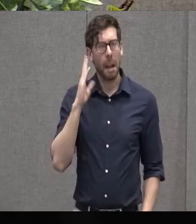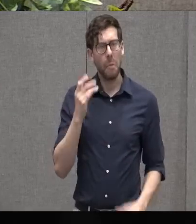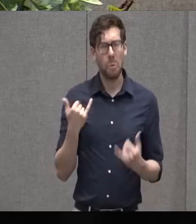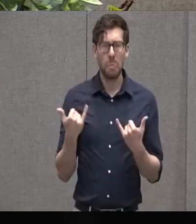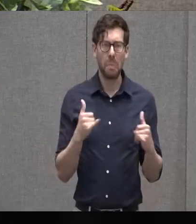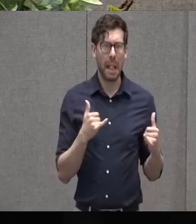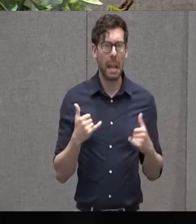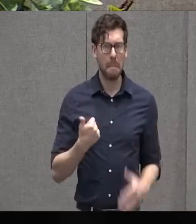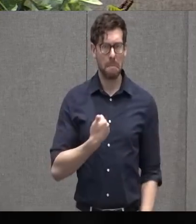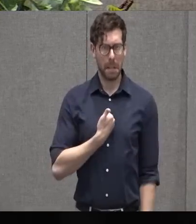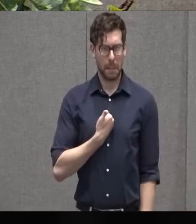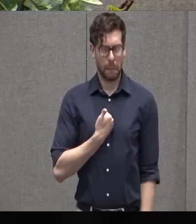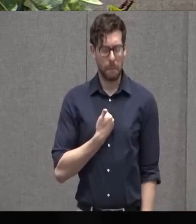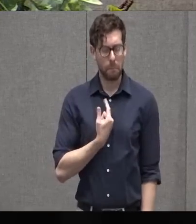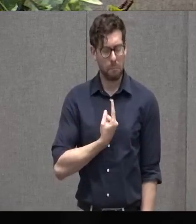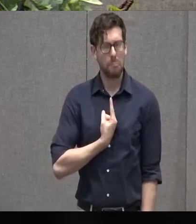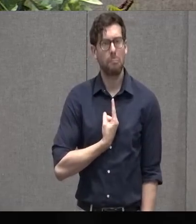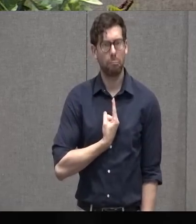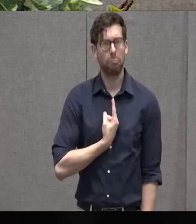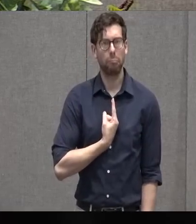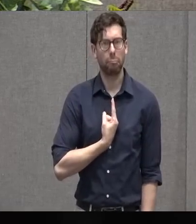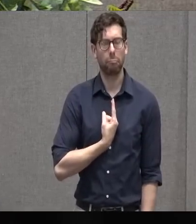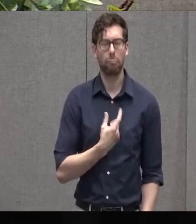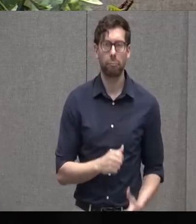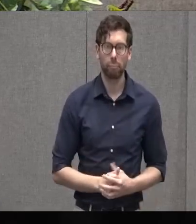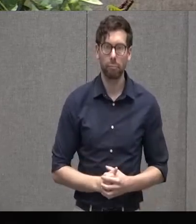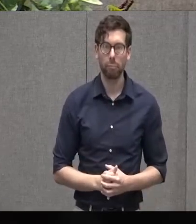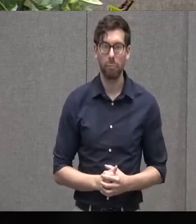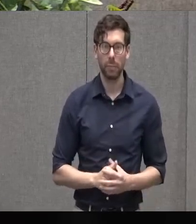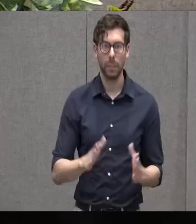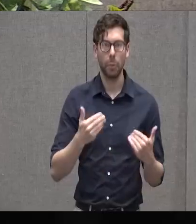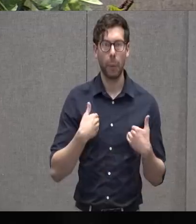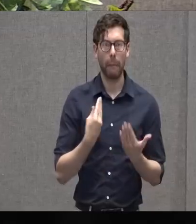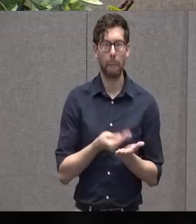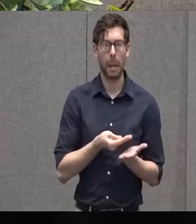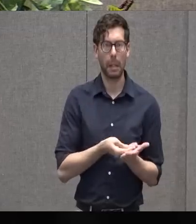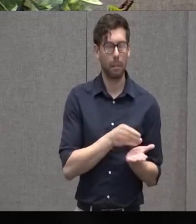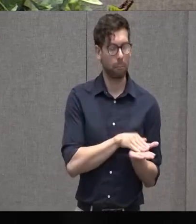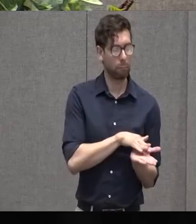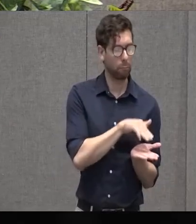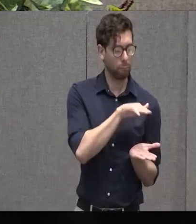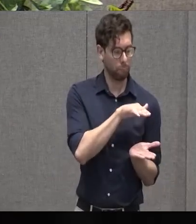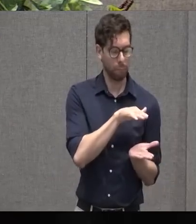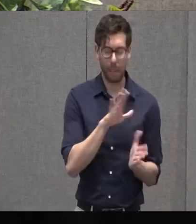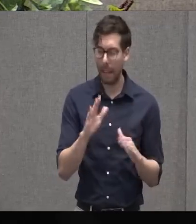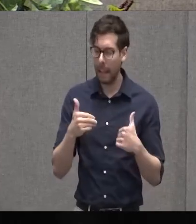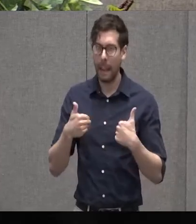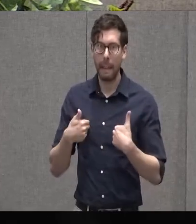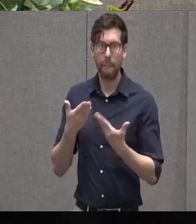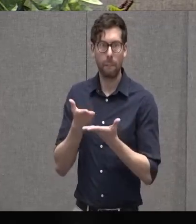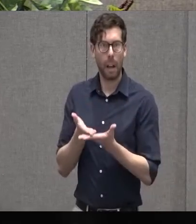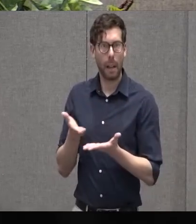I have my stack of money. I have lots of items, I'm almost ready to begin.